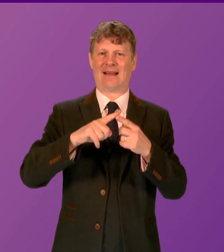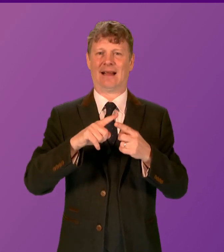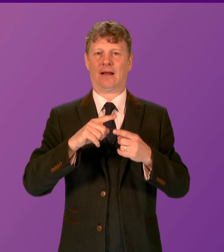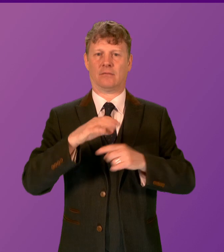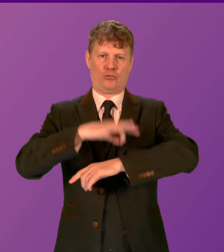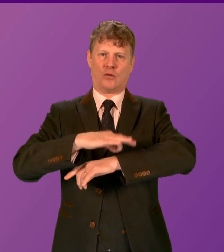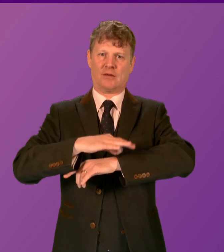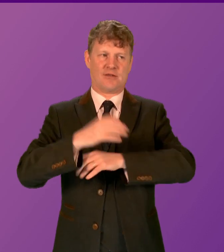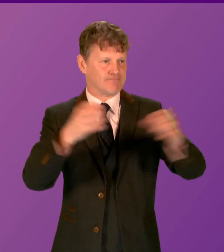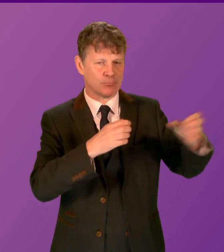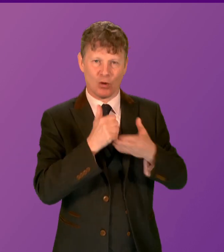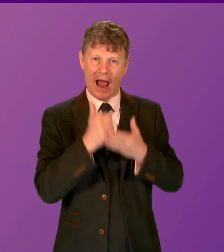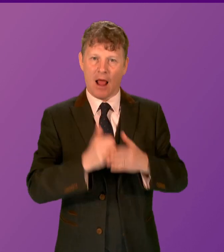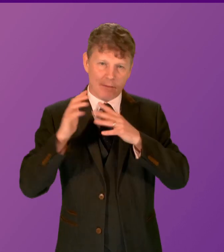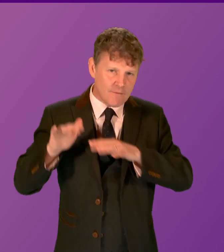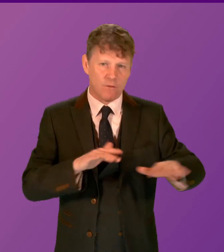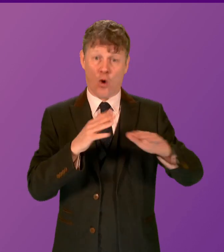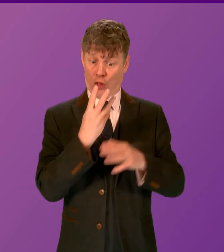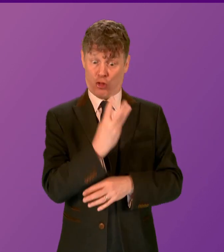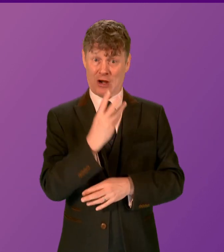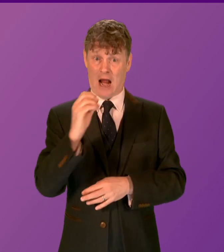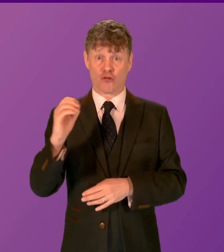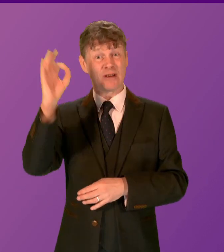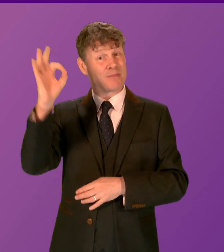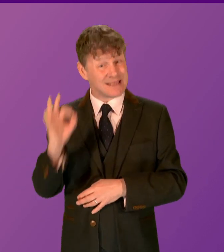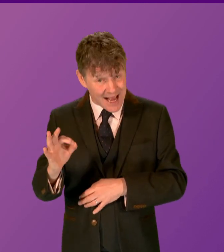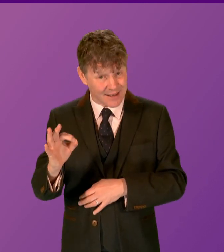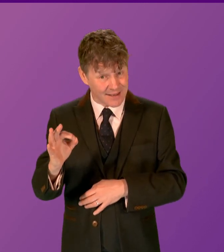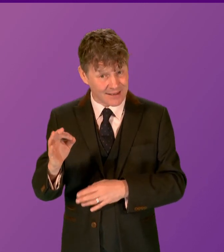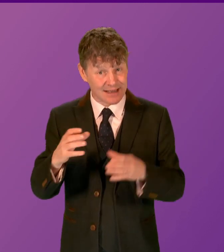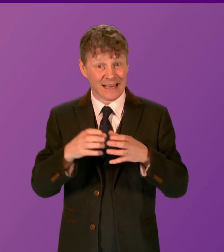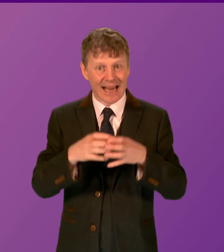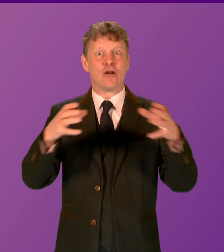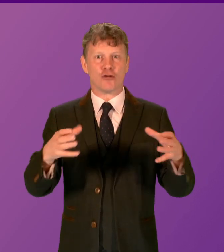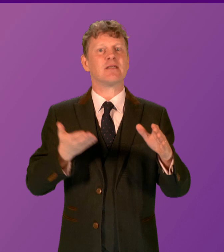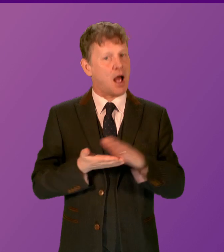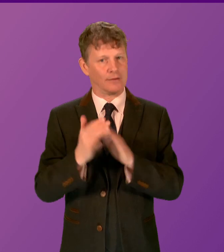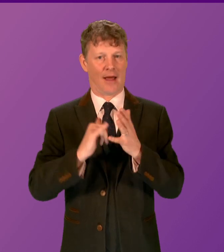In fact, there has been a 300 per cent increase in the number of A and E consultants under the Scottish National Party.